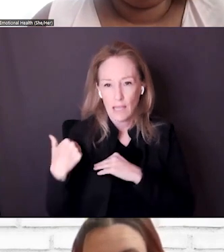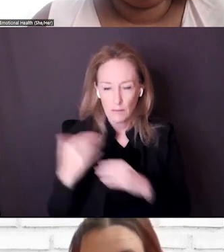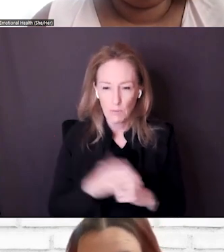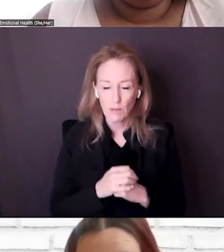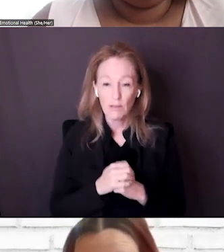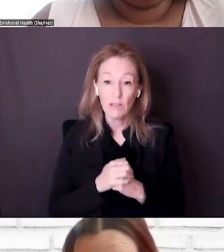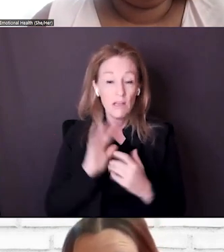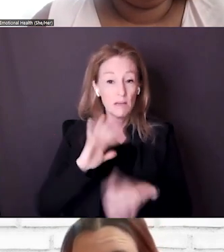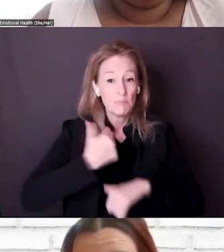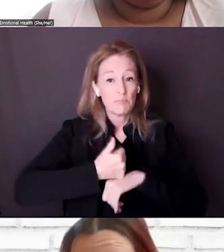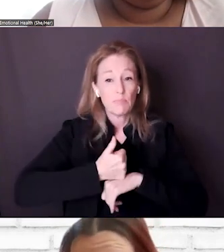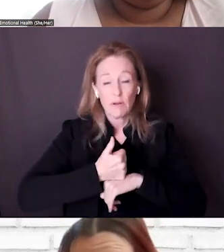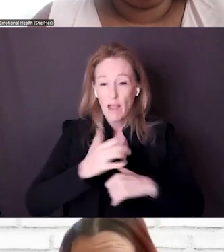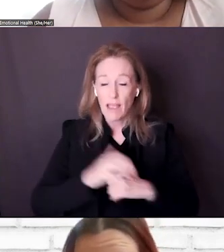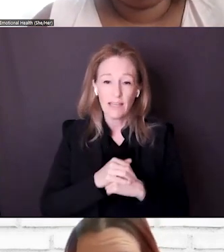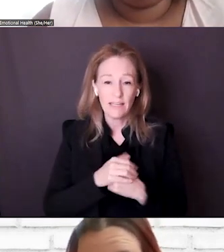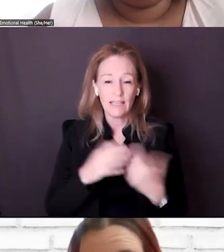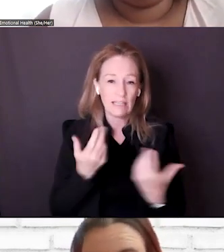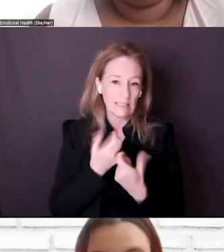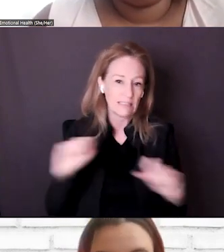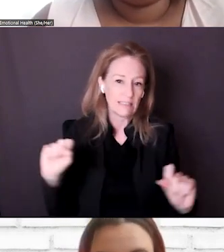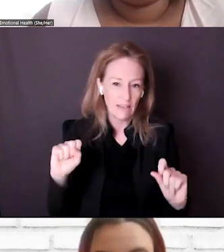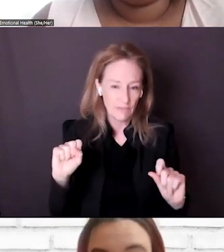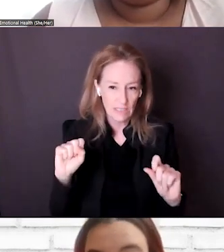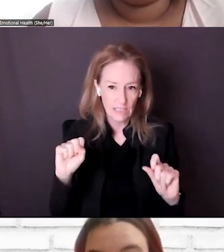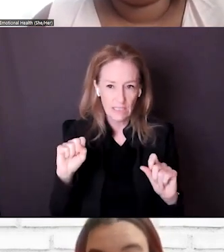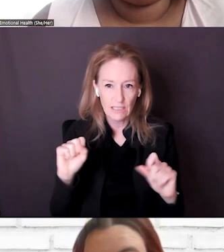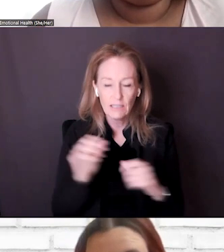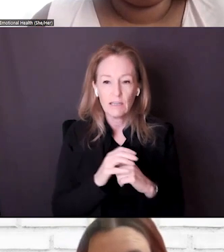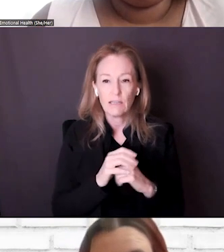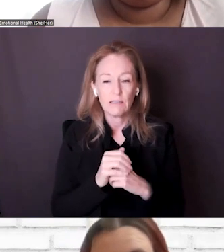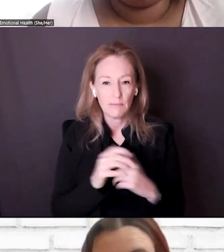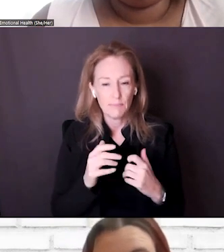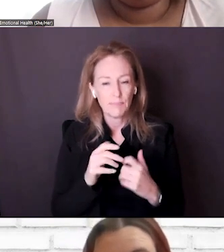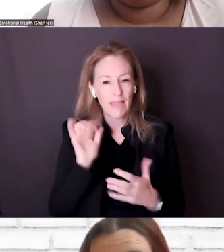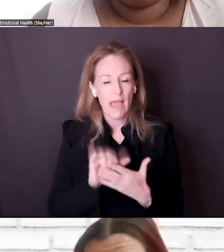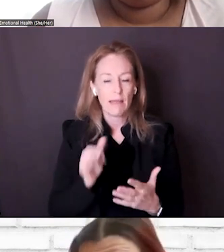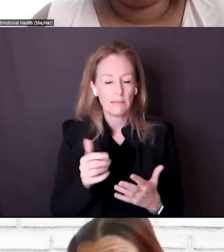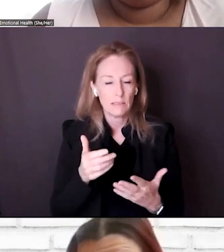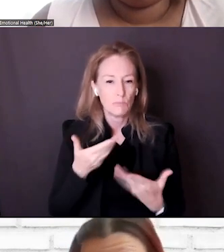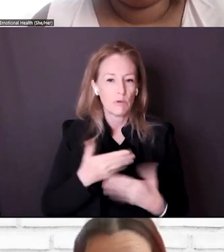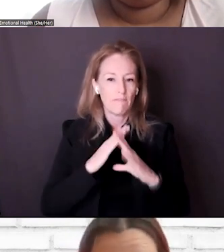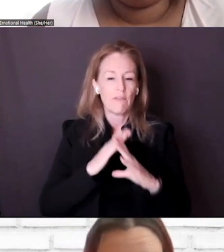CARS THAT PREVENT PEOPLE FROM DYING, WHICH WERE ONCE SEEN AS CON